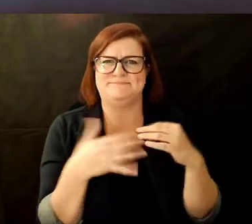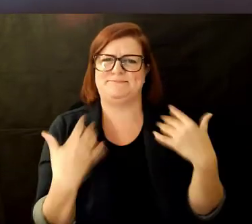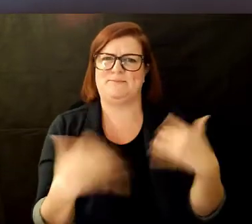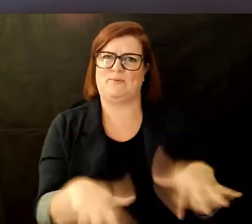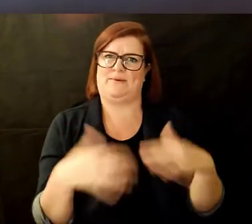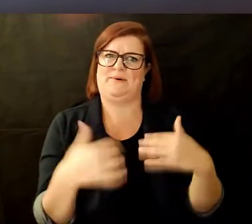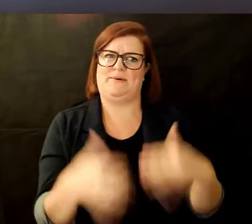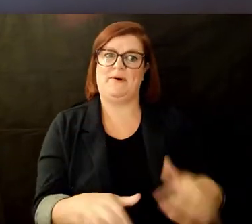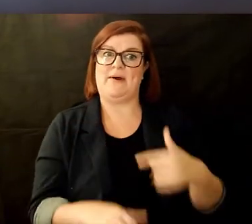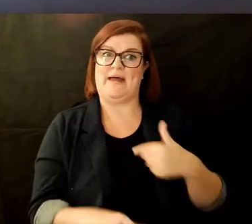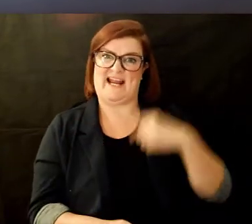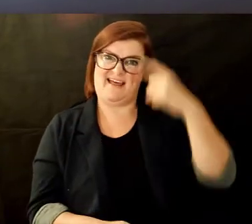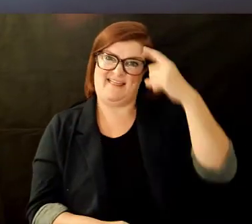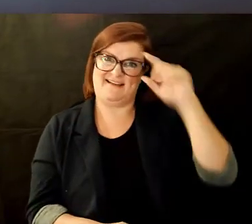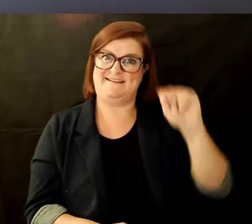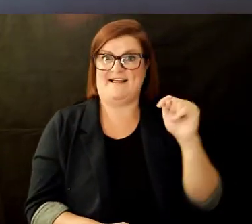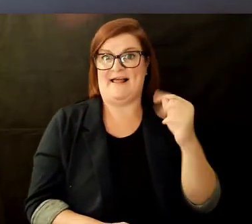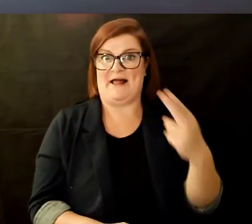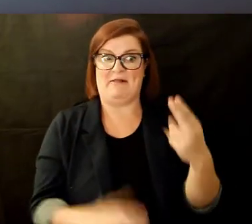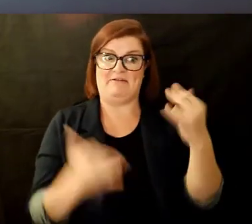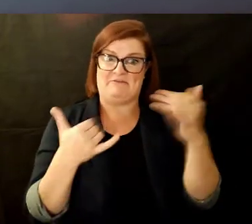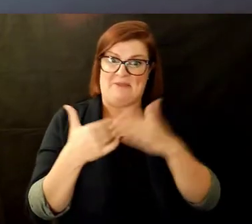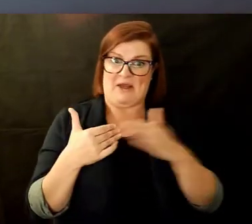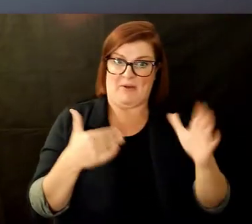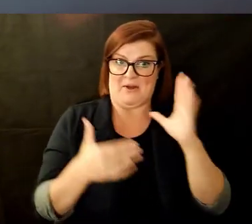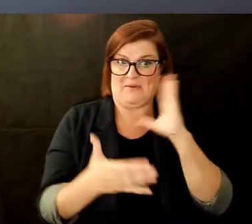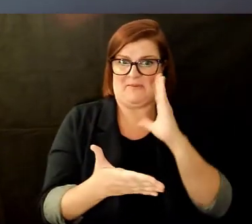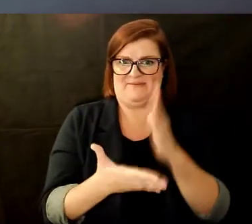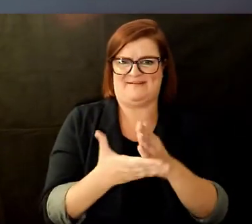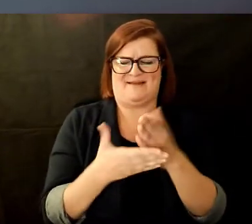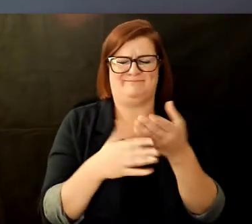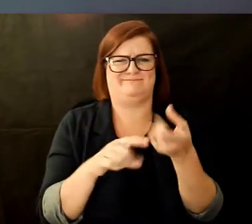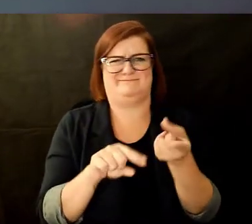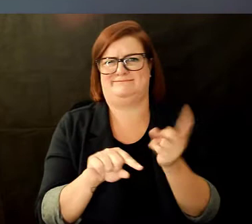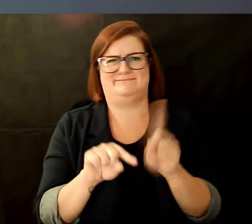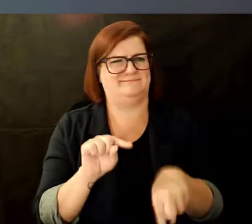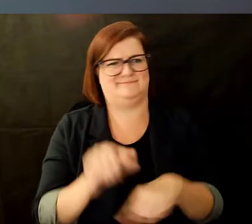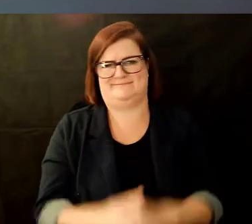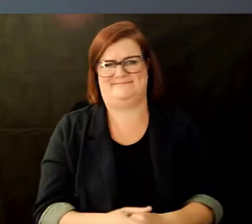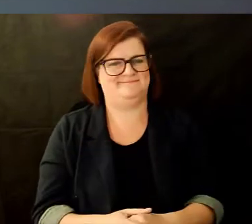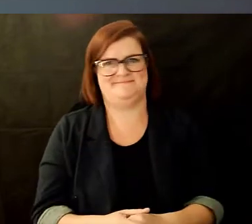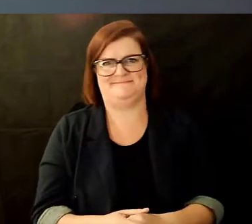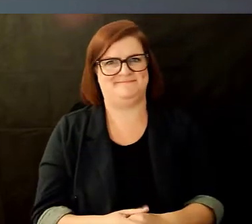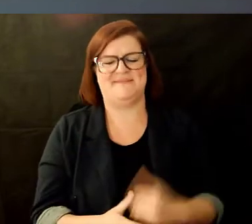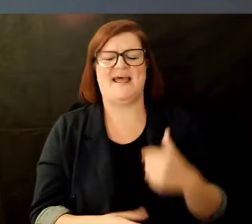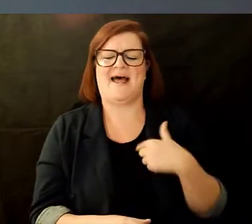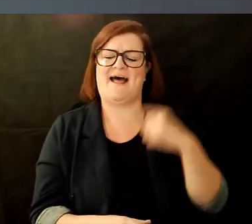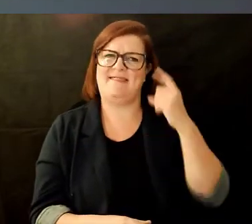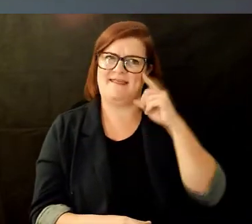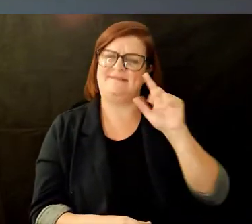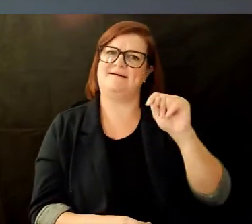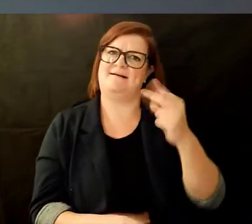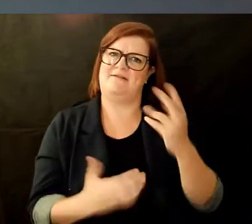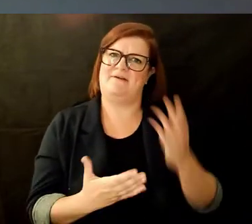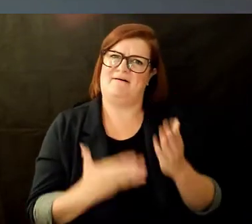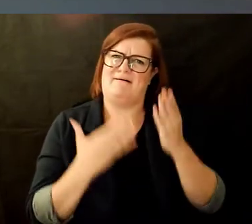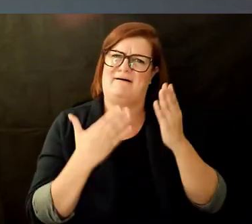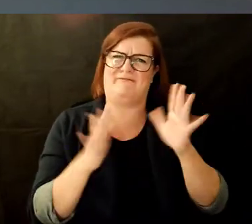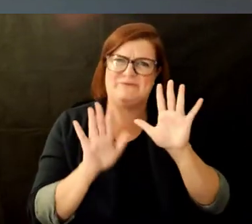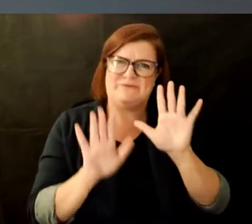And I think telehealth is a door that once it's open, I don't think can be fully shut. I think it offers a viable alternative